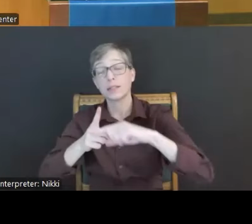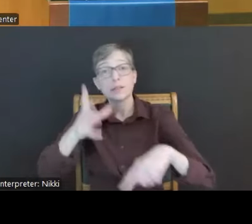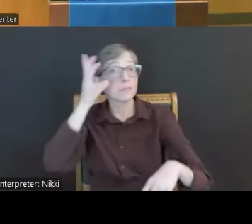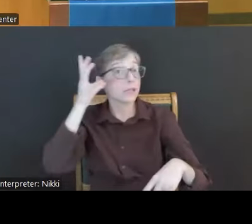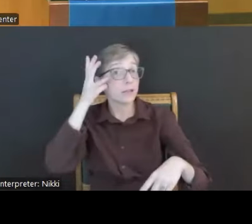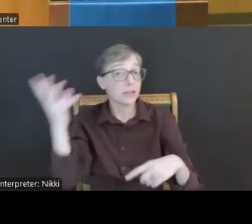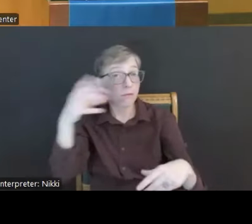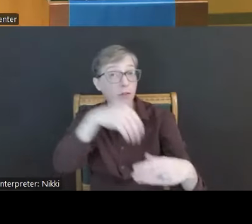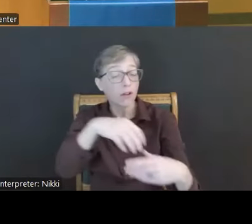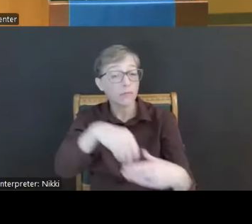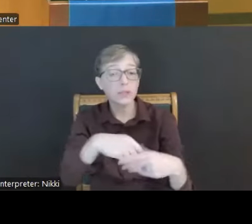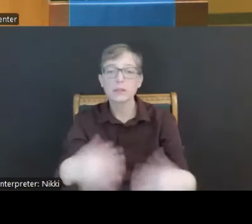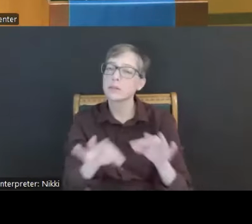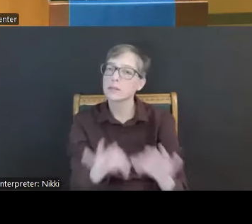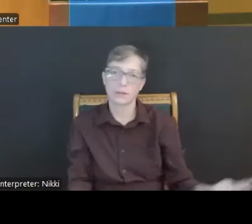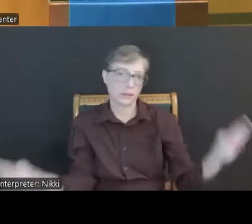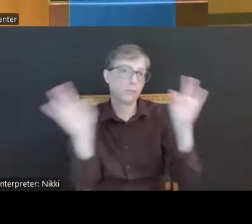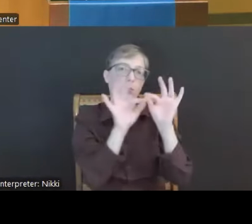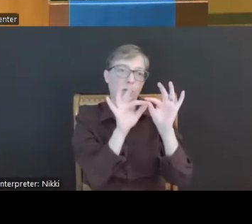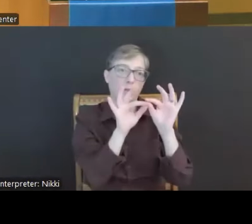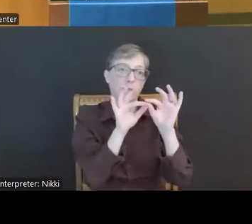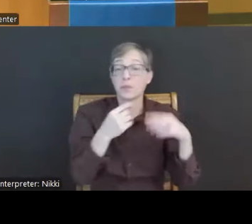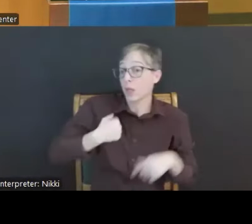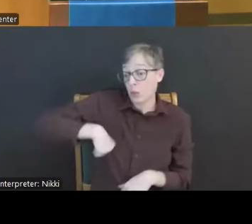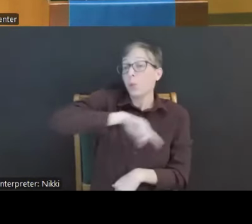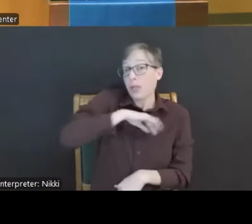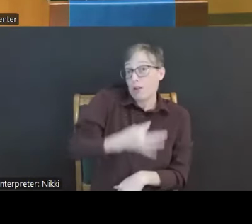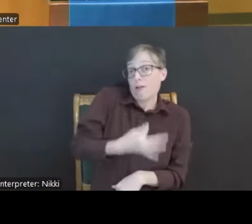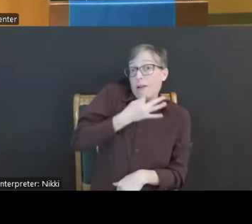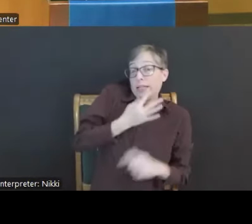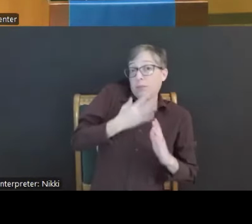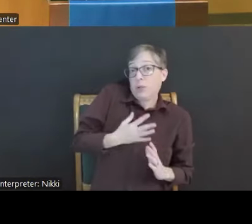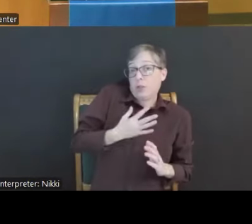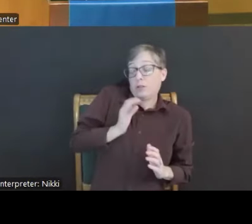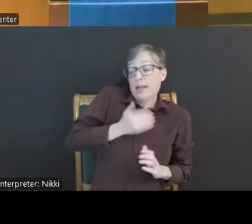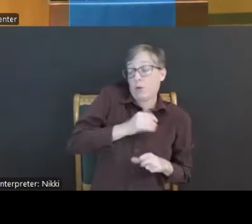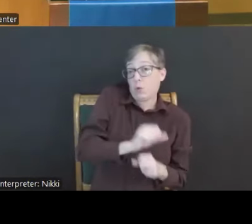we are experts in what we do but the family's experts in their children's lives they're with